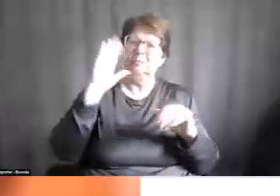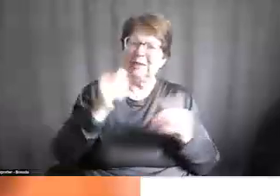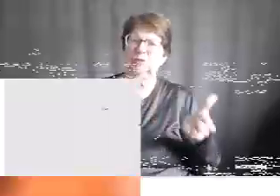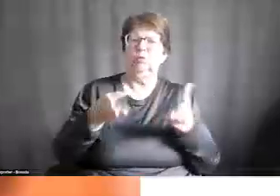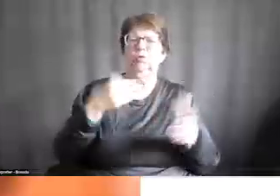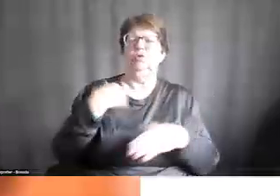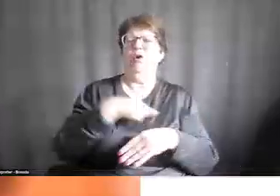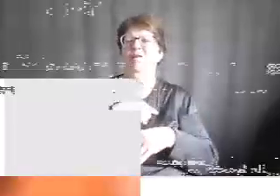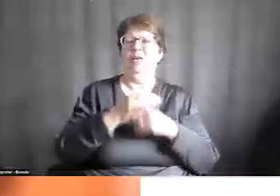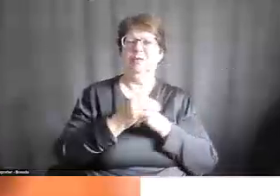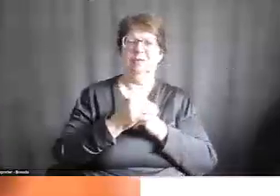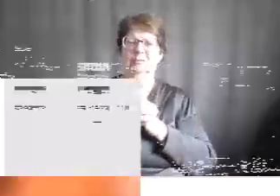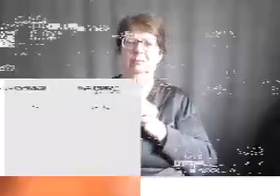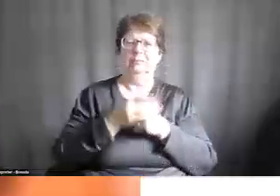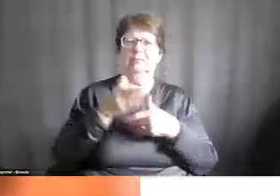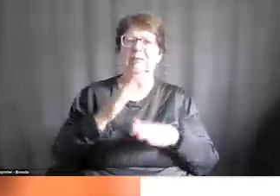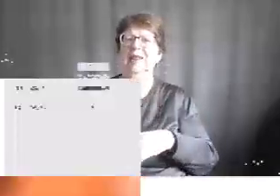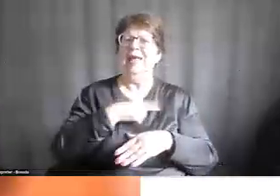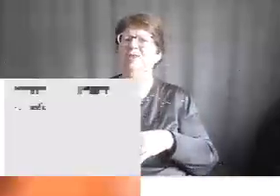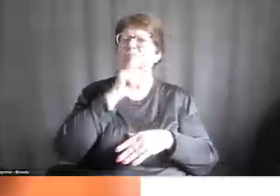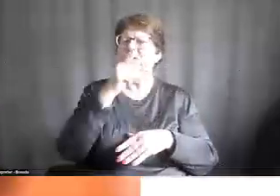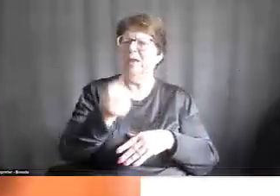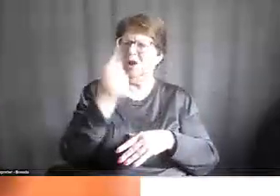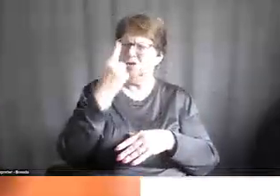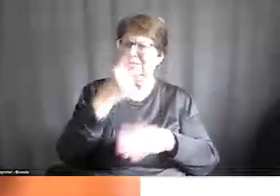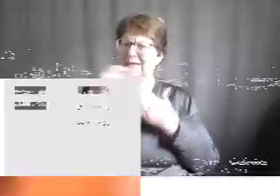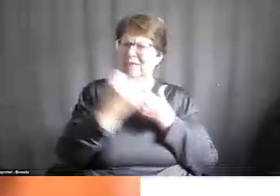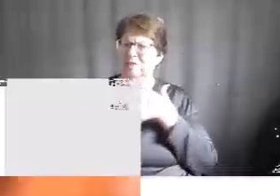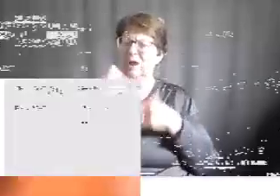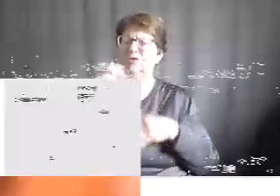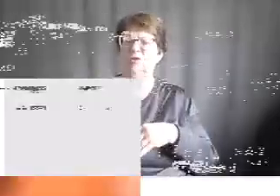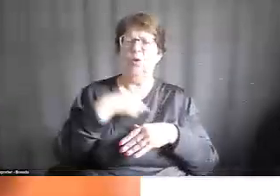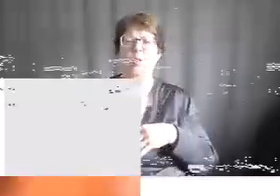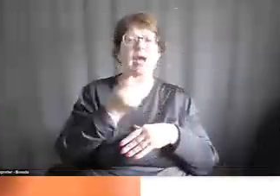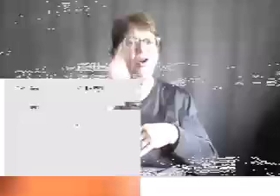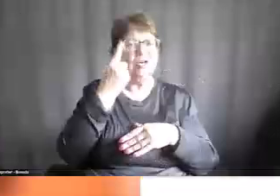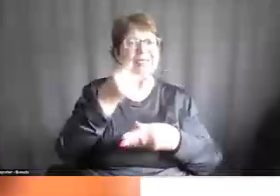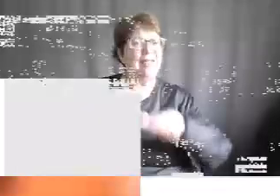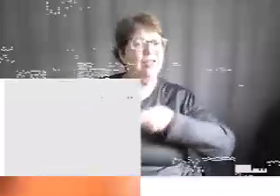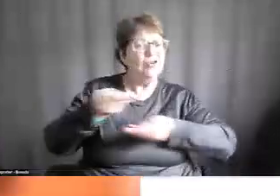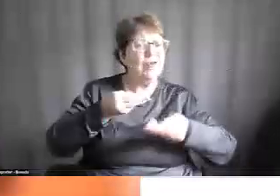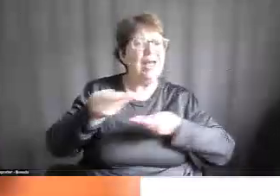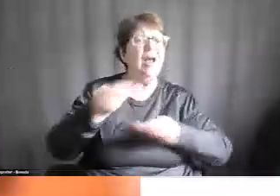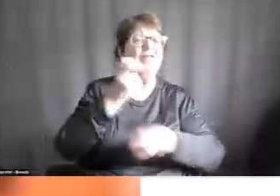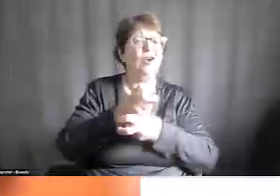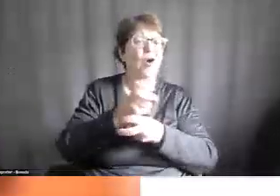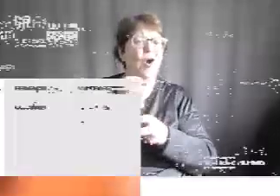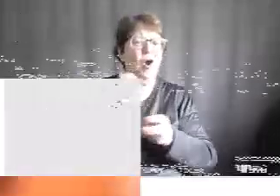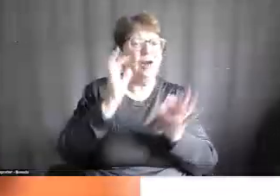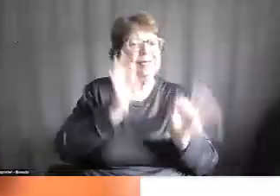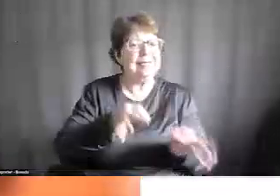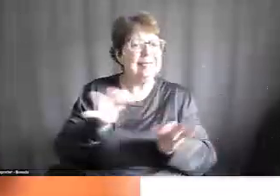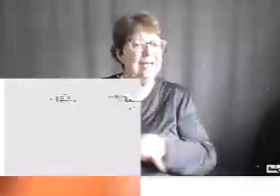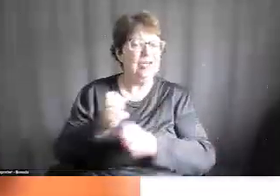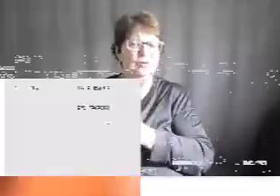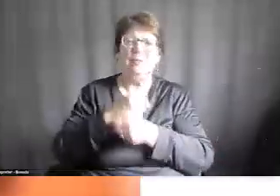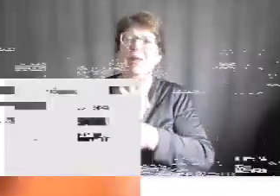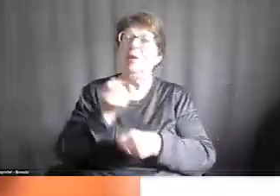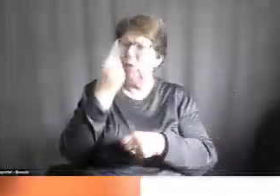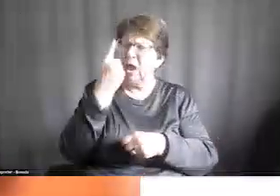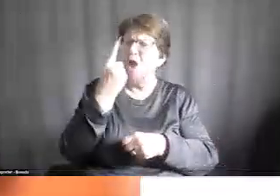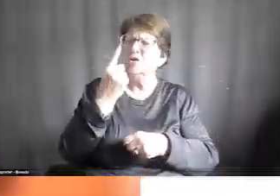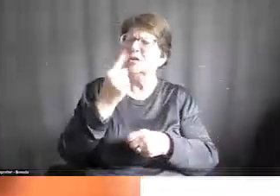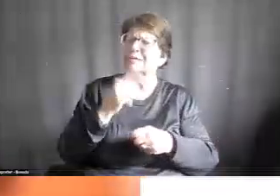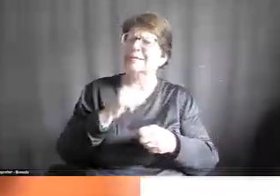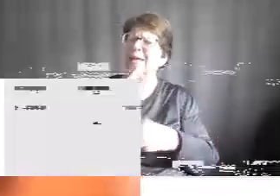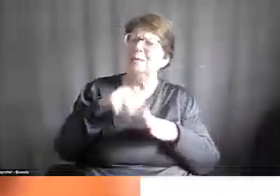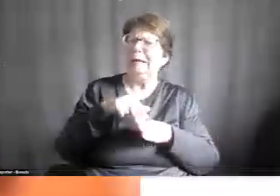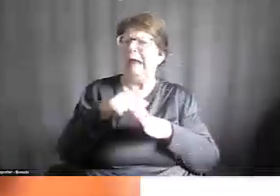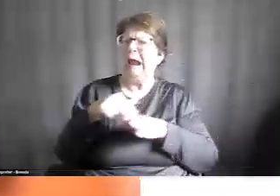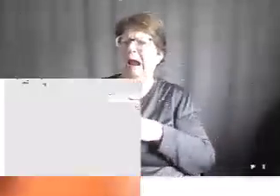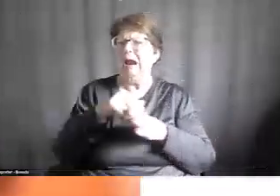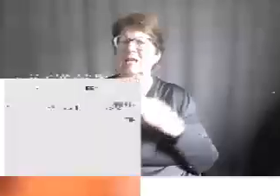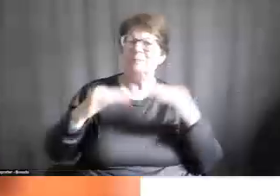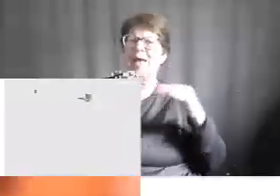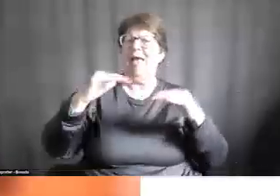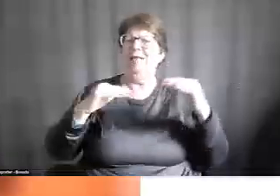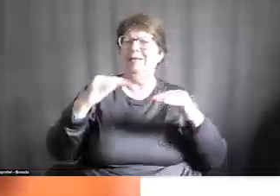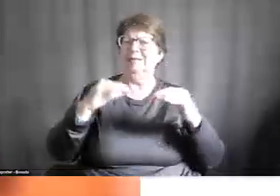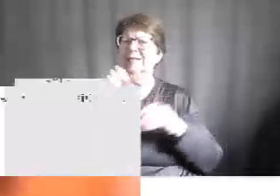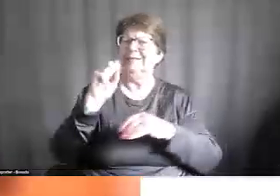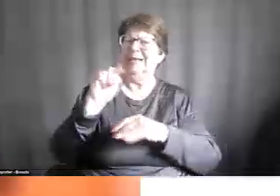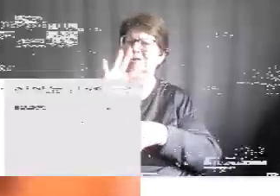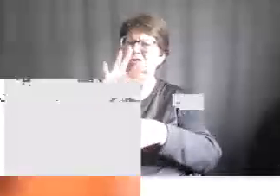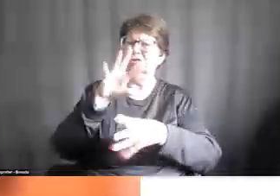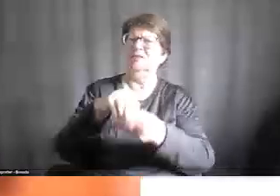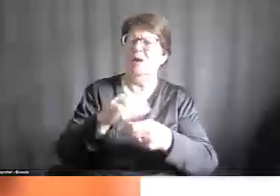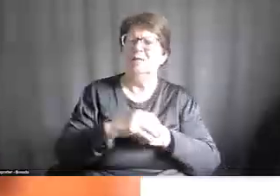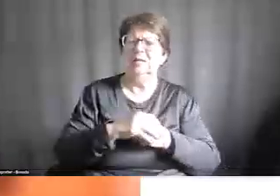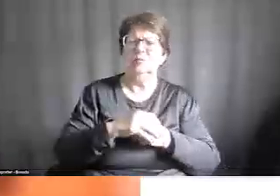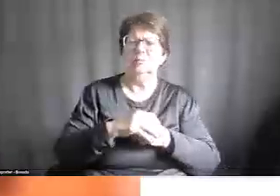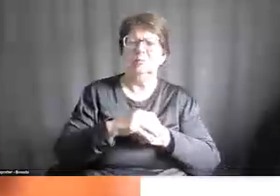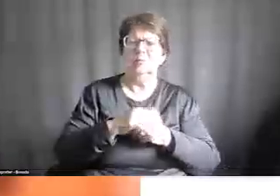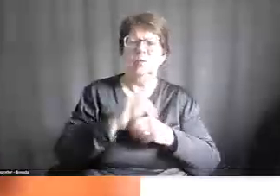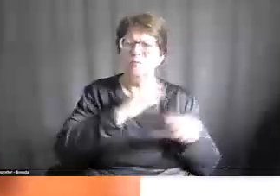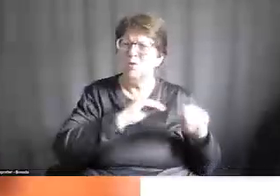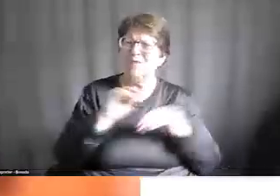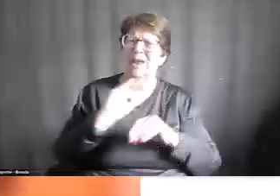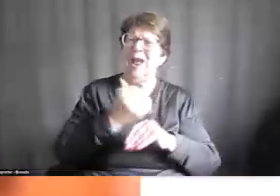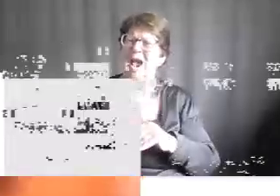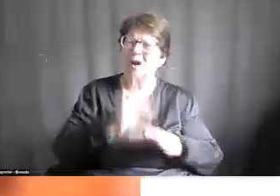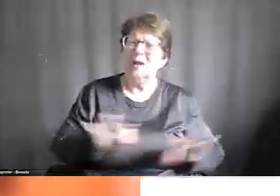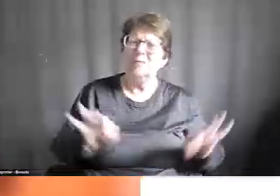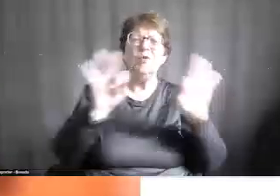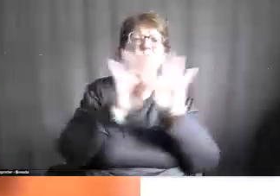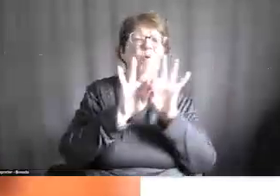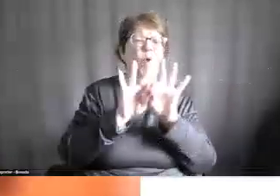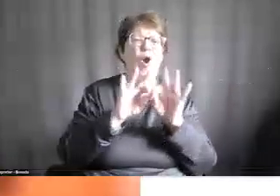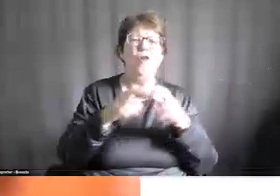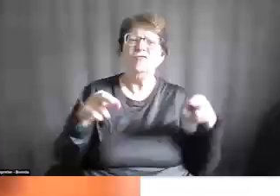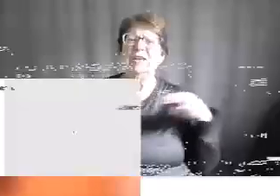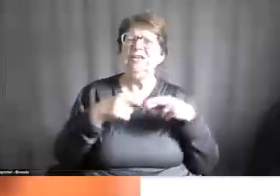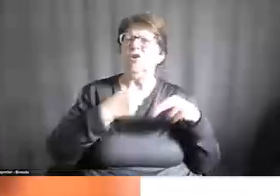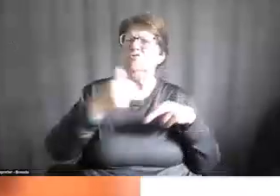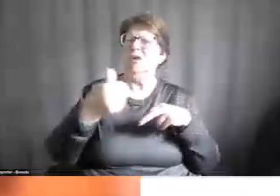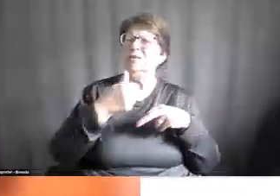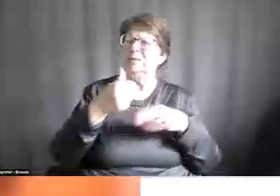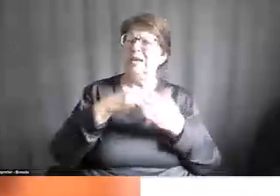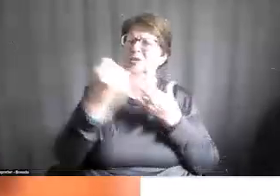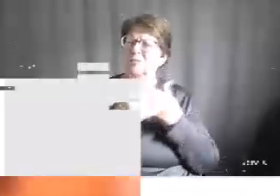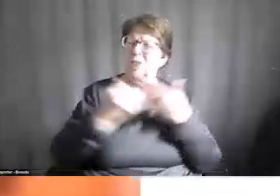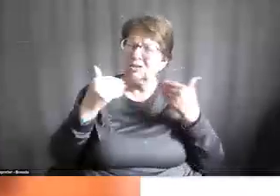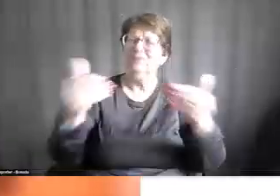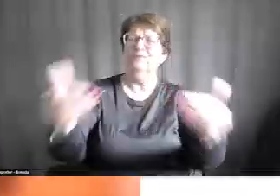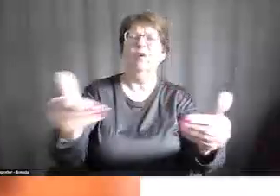Boardroom: Let us really understand the project so that we understand the trade-offs and hard decisions we're making. We understand the precarious balancing acts Sound Transit is engaged in, moving our extraordinarily important regional transportation projects forward while waiting out federal delays.